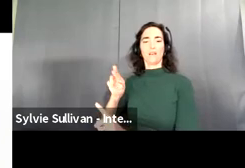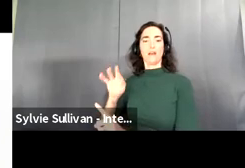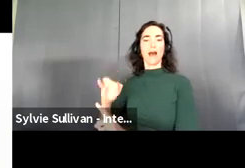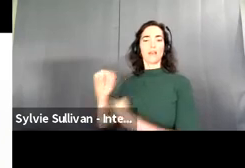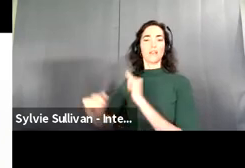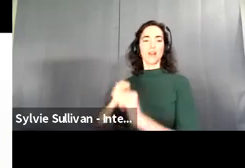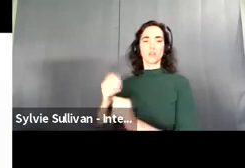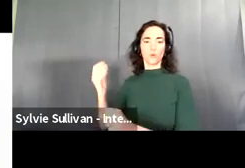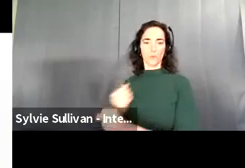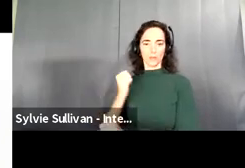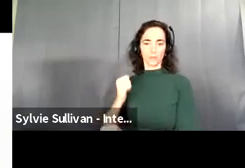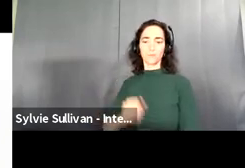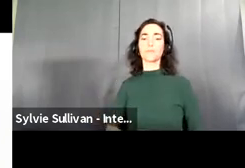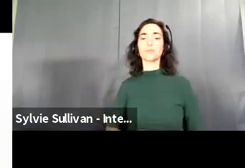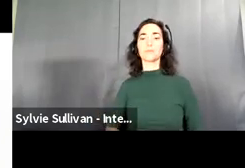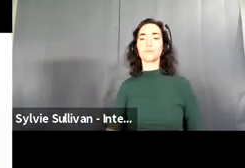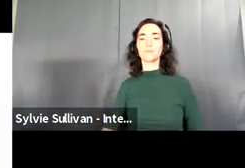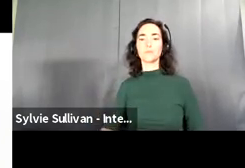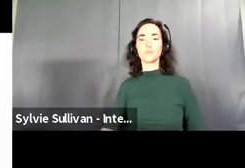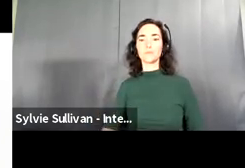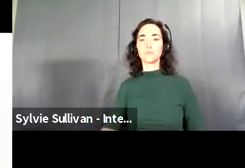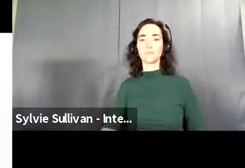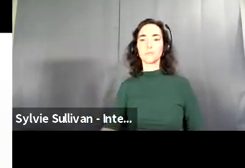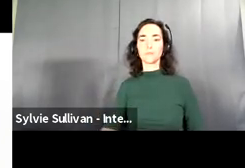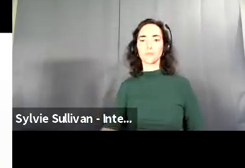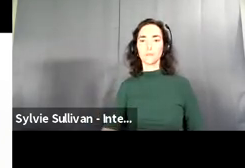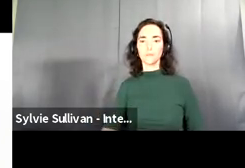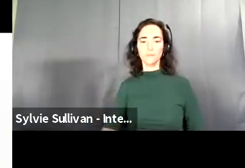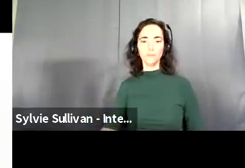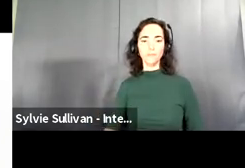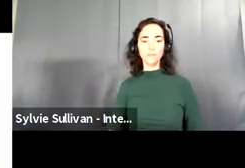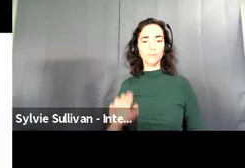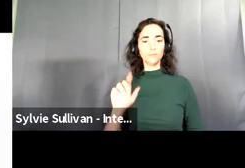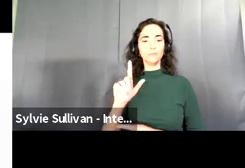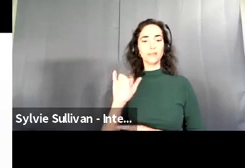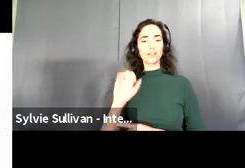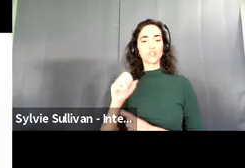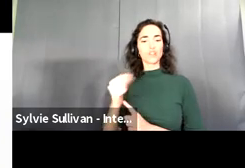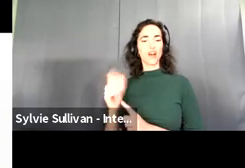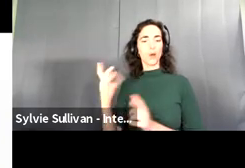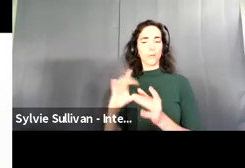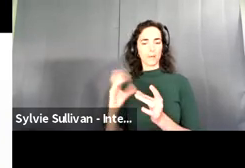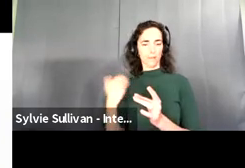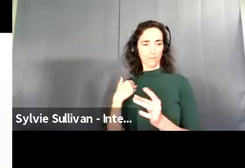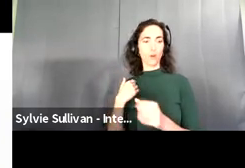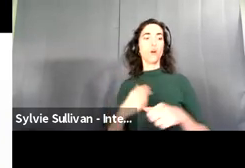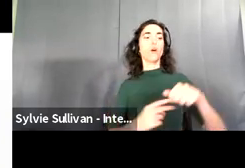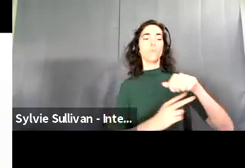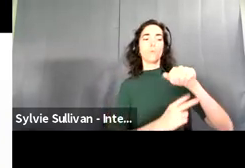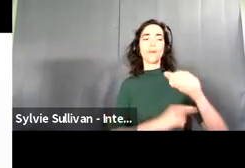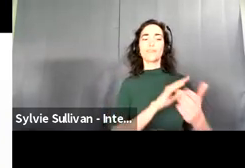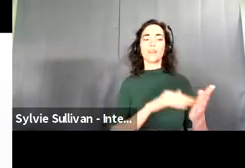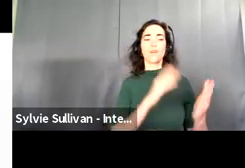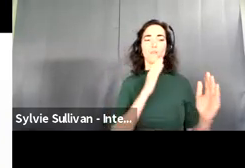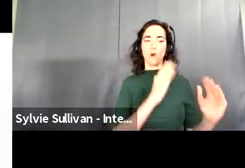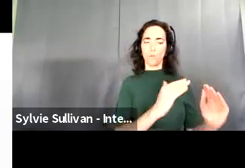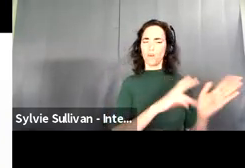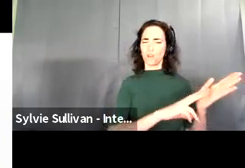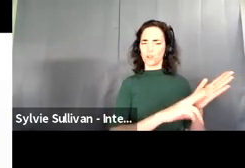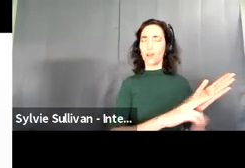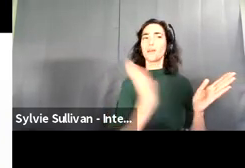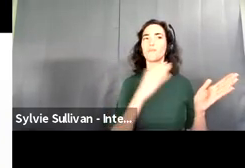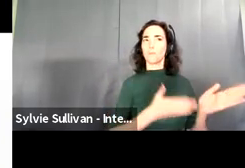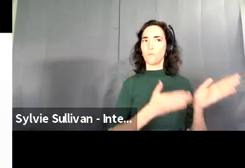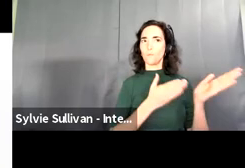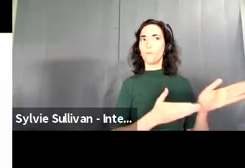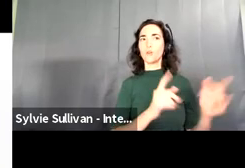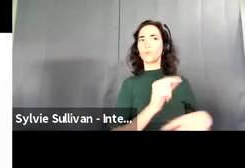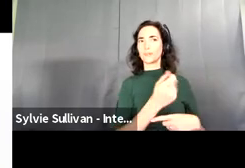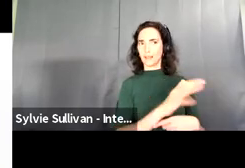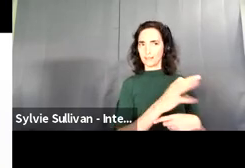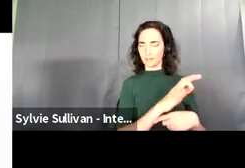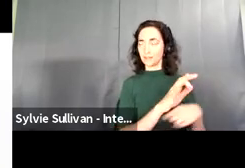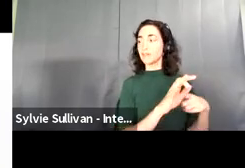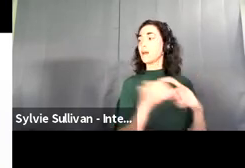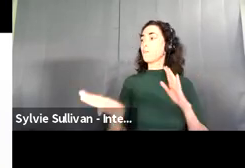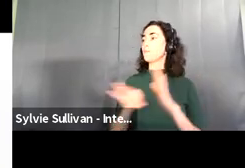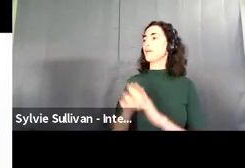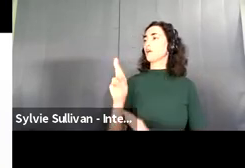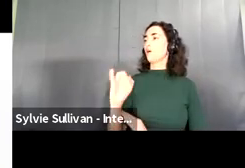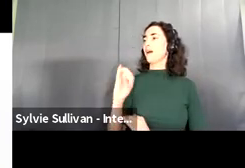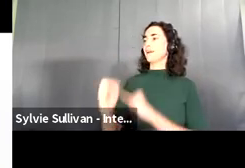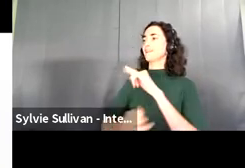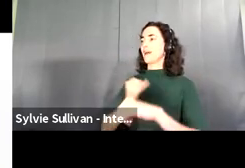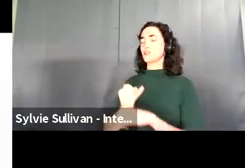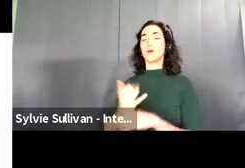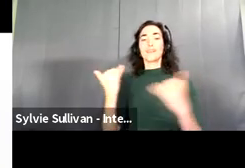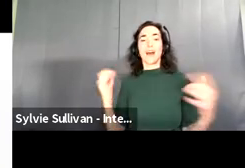So, as Leisha had alluded earlier, you know, it was the person for hope the nonprofit. And we did that solicitation proposals back in 2019 and ri international was elected and that's how we're here together today.